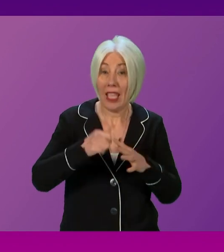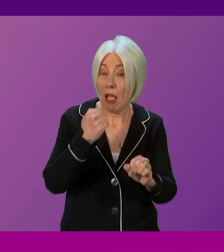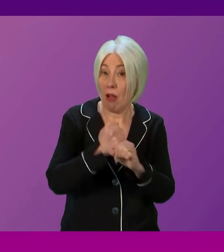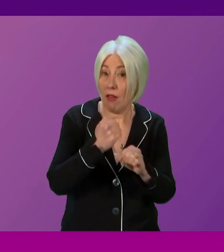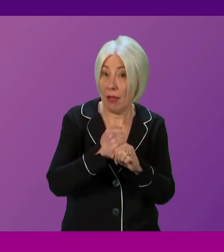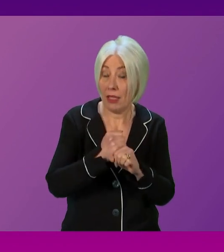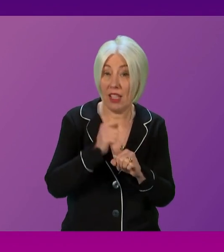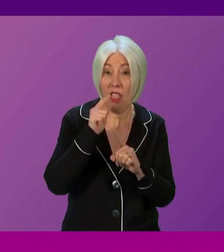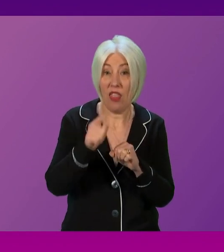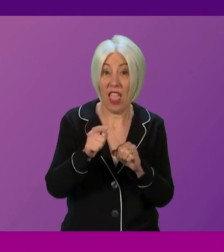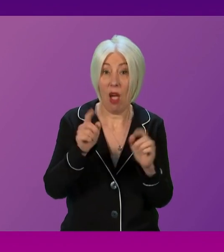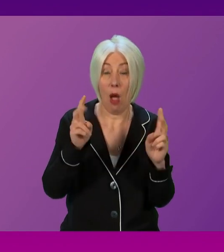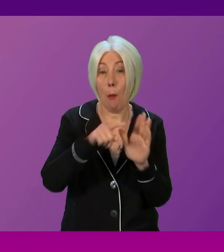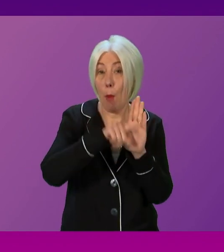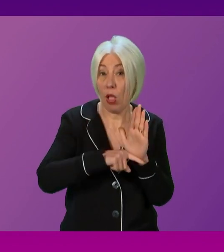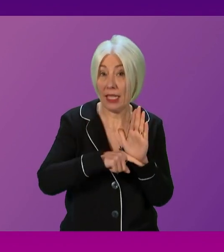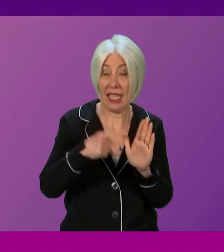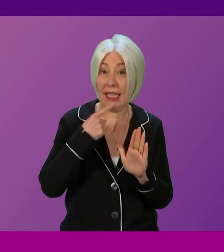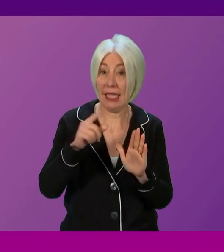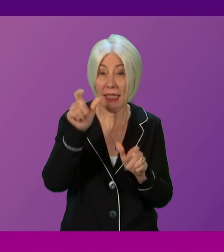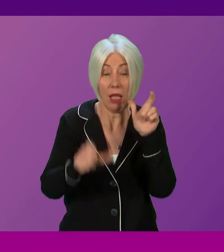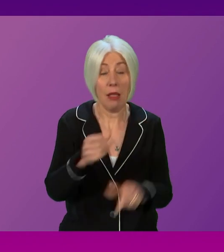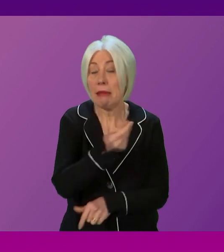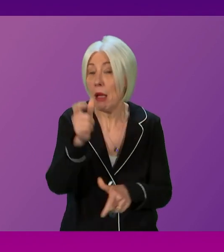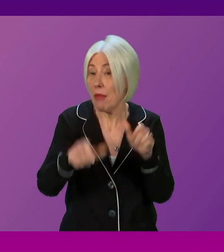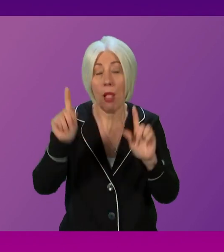recourse to public funds prevents local and national Government from providing support